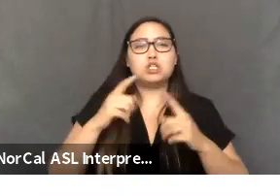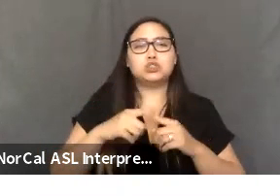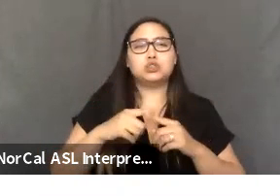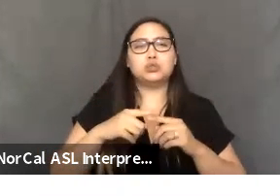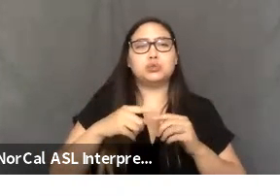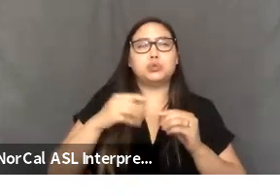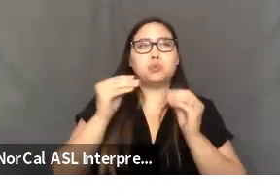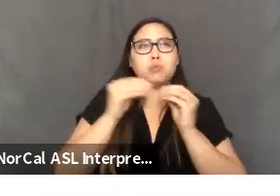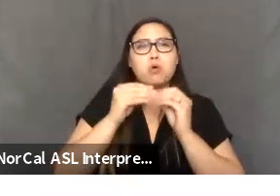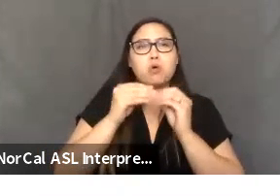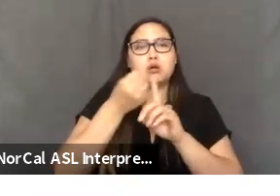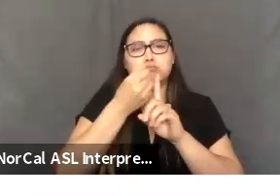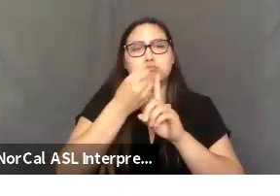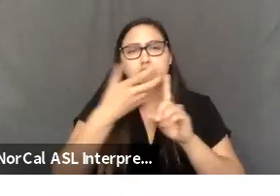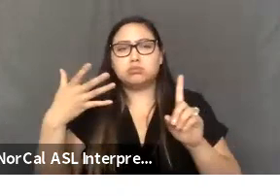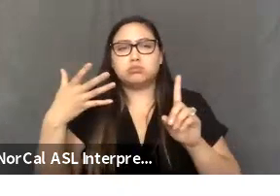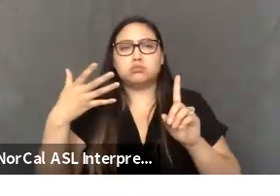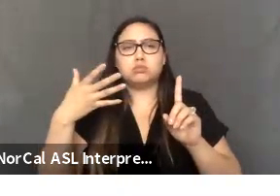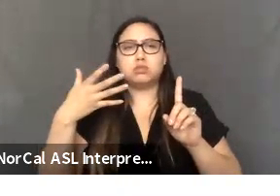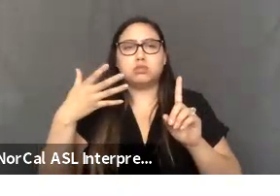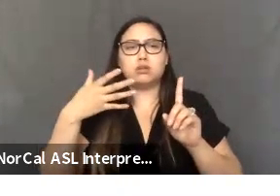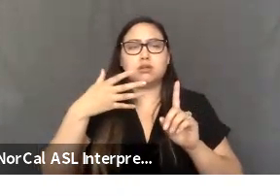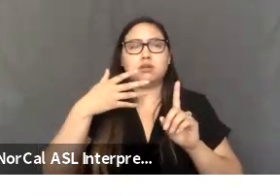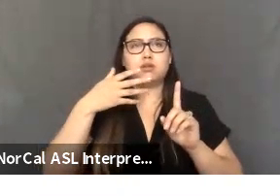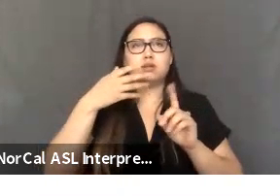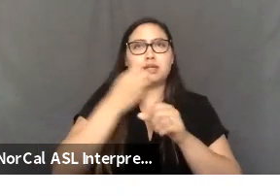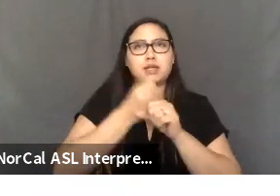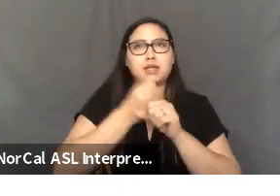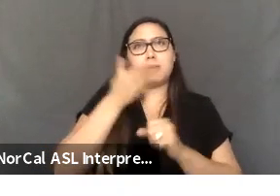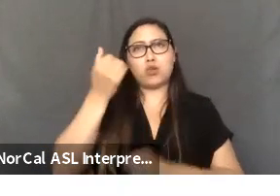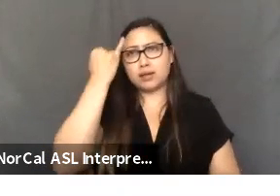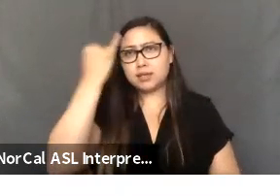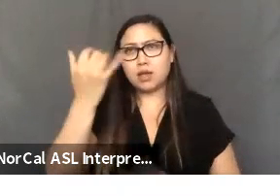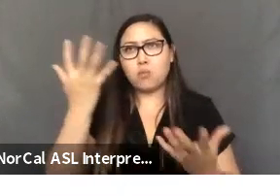these interviews to get a better idea of what specific type of initiatives they were currently